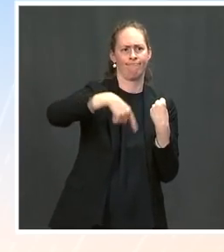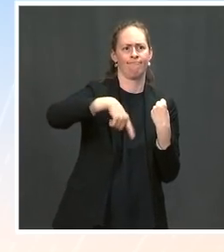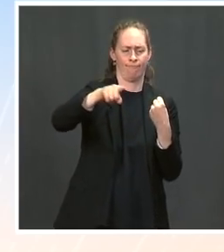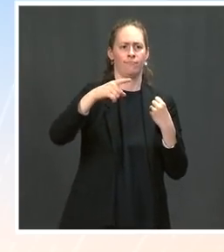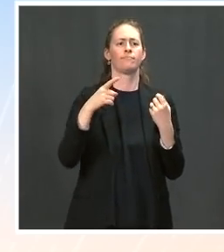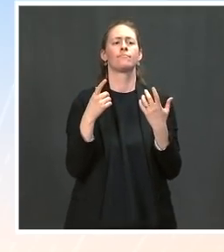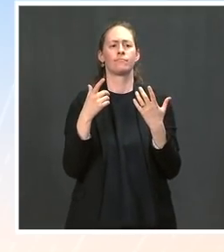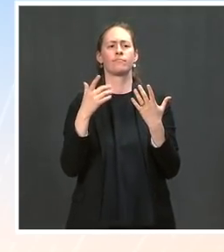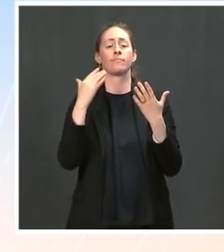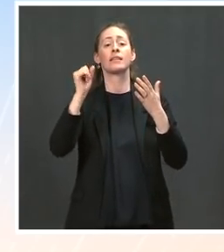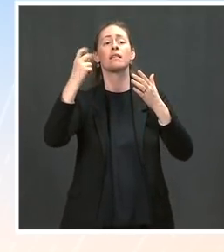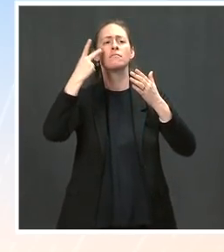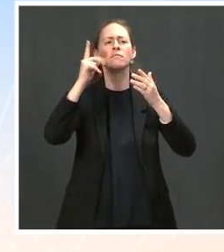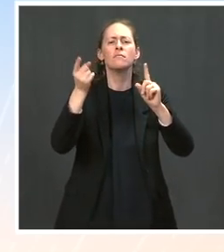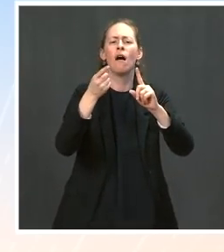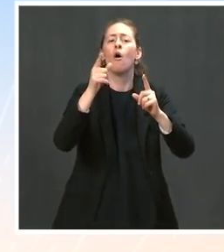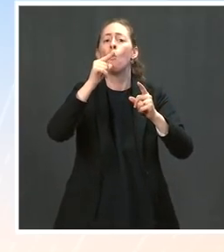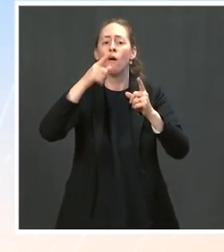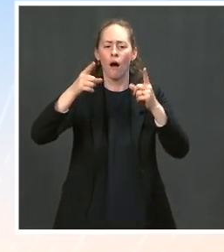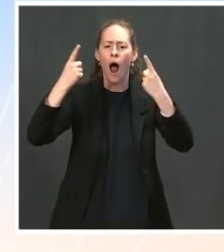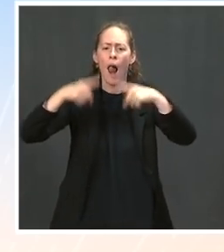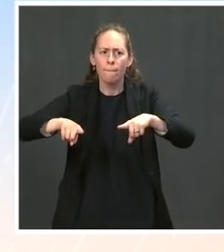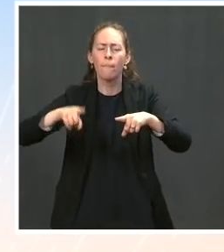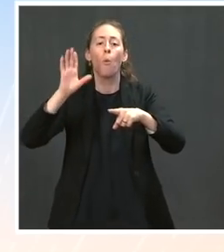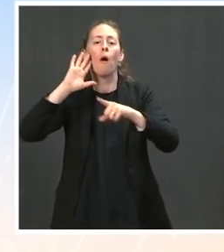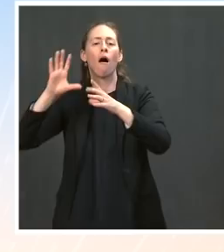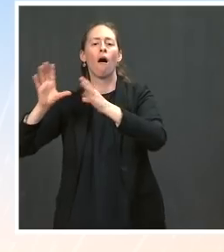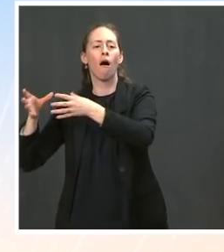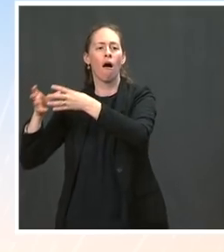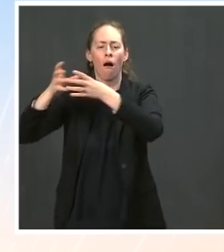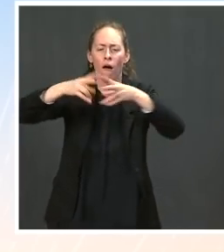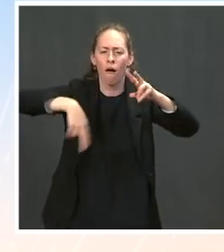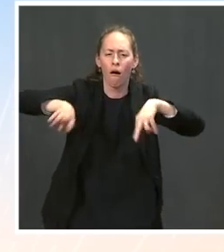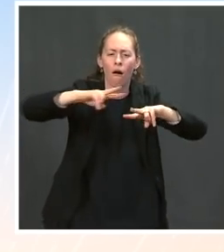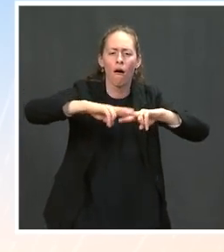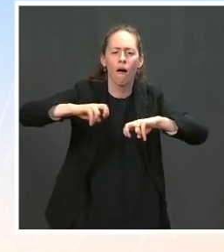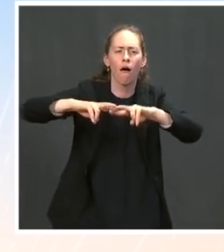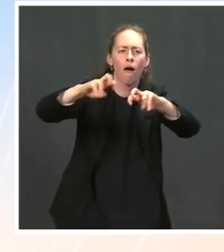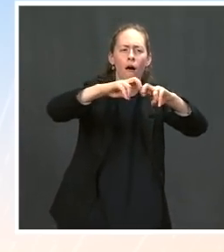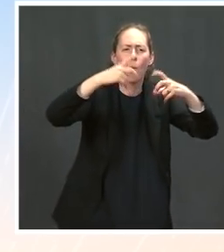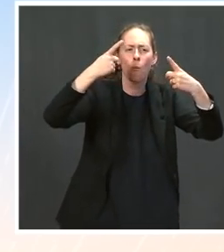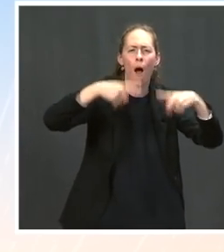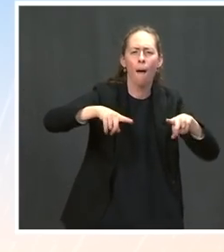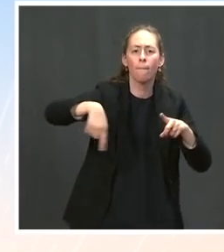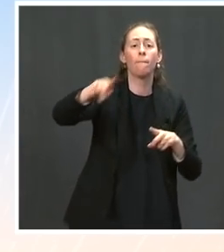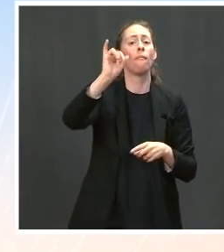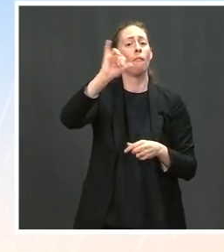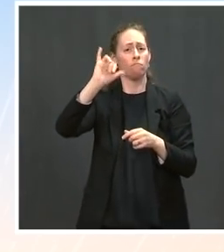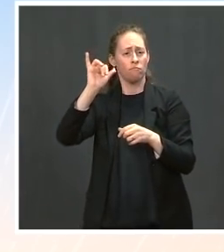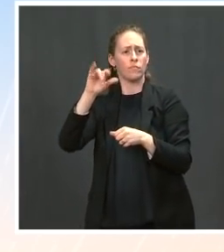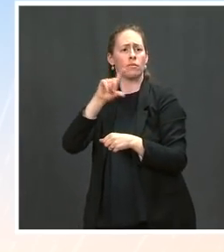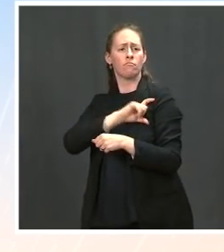to investigate the crash. They're actively engaged with local law enforcement and Tesla to learn more about the details of the crash